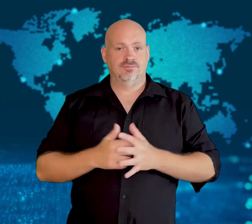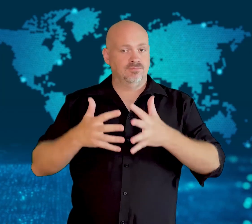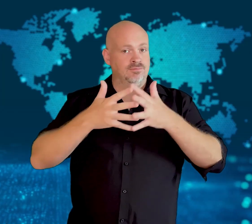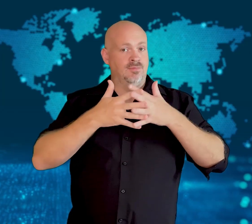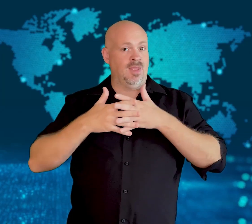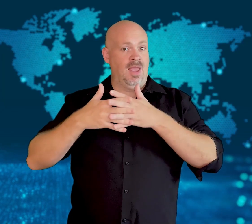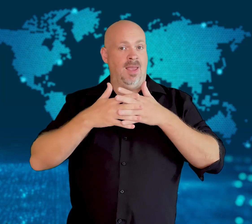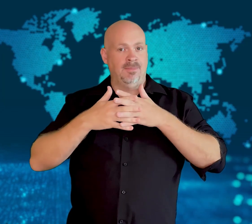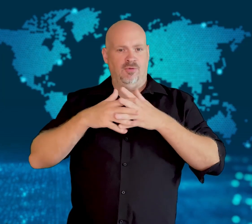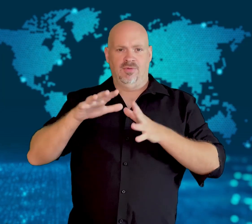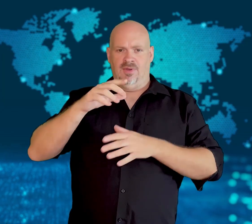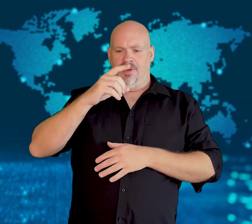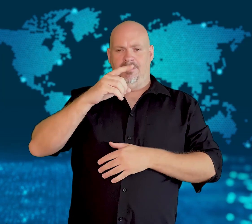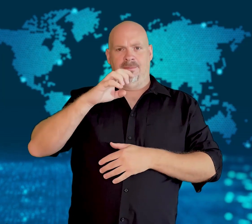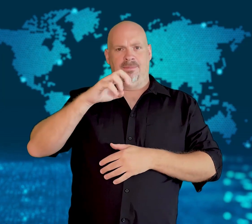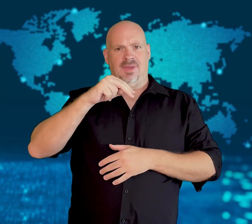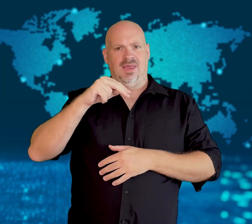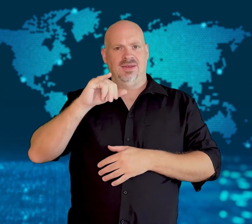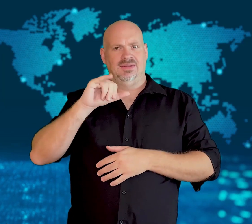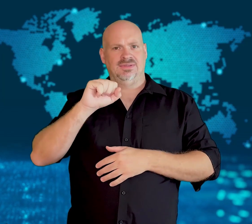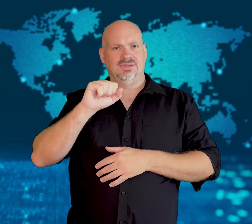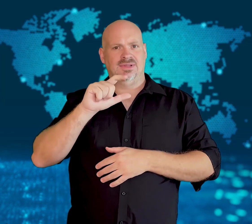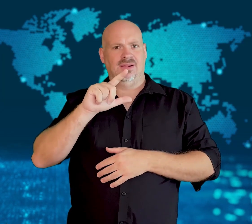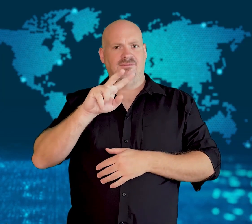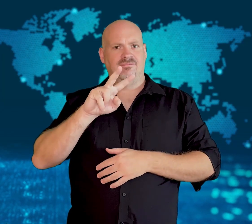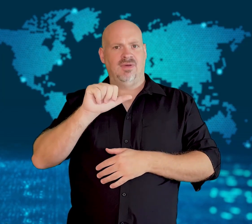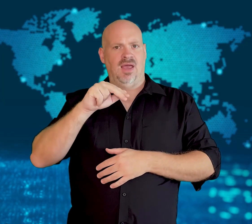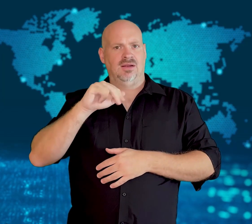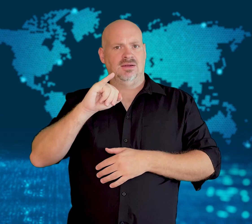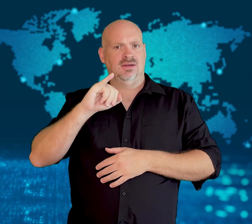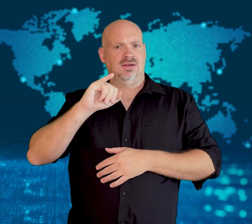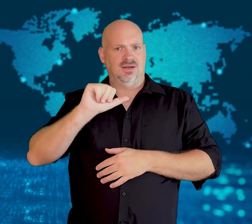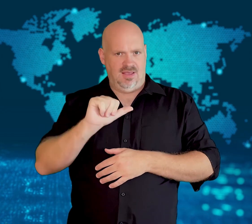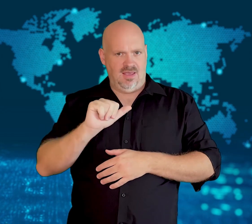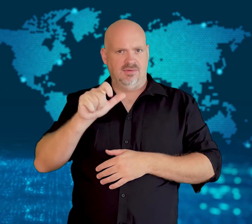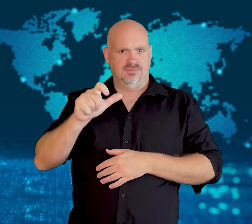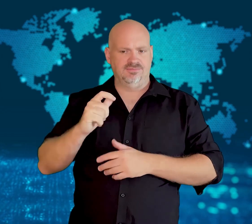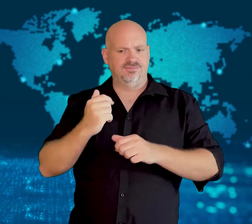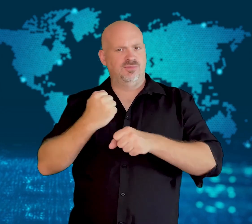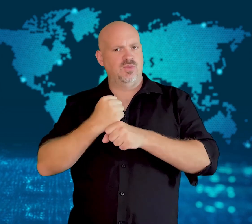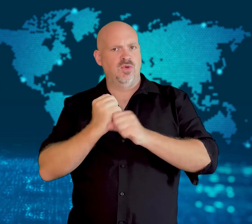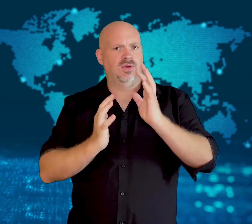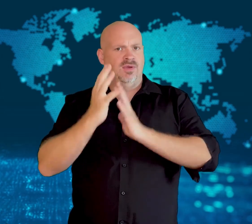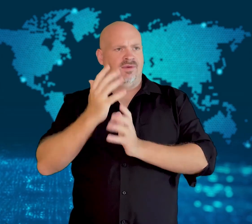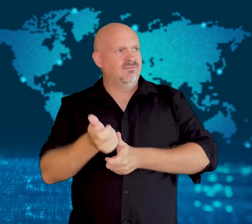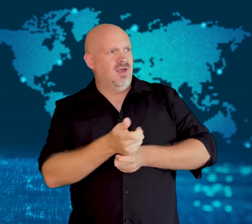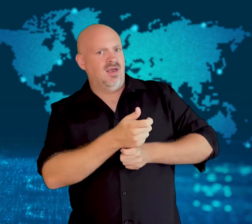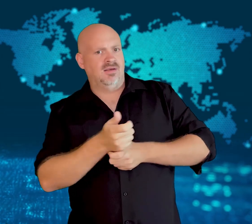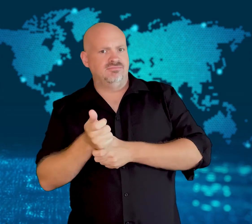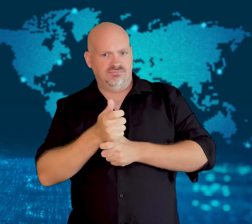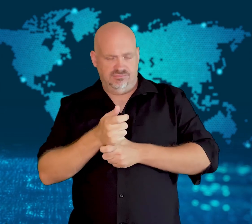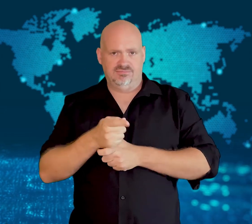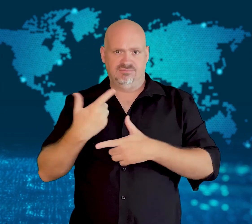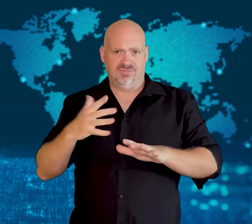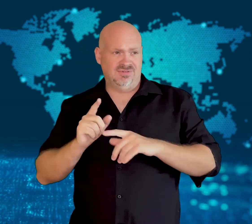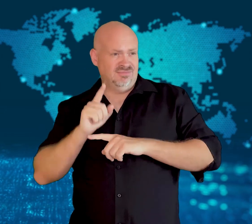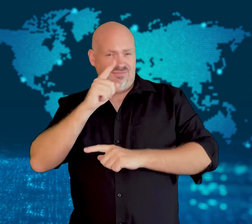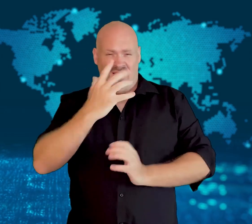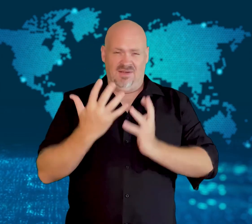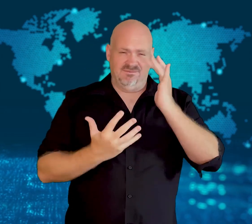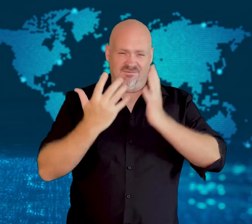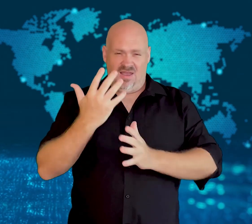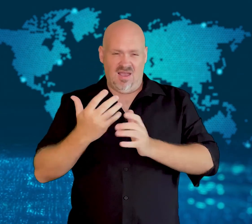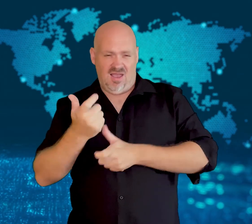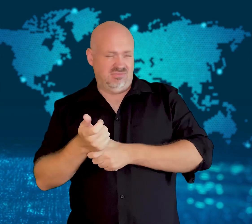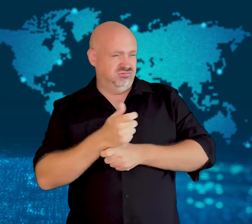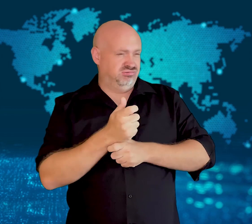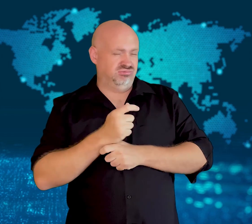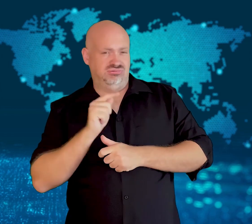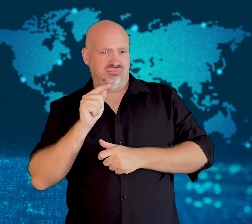[GAVIN]: A firefighter in Pennsylvania, United States hurried to a blaze that